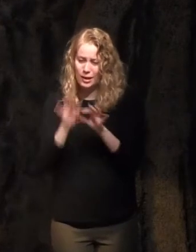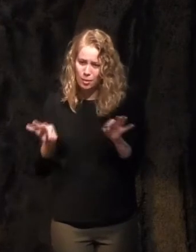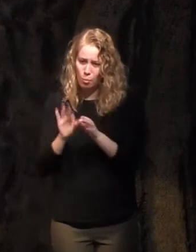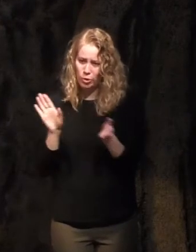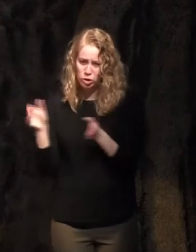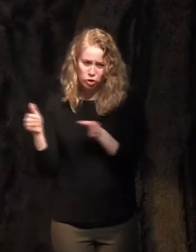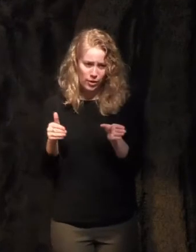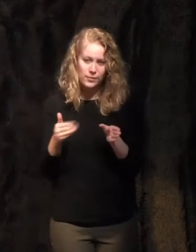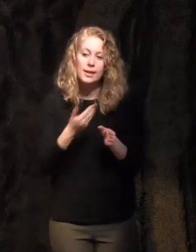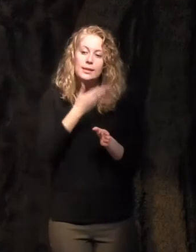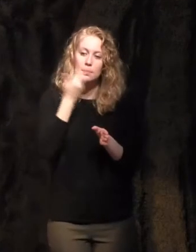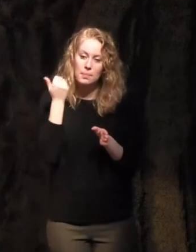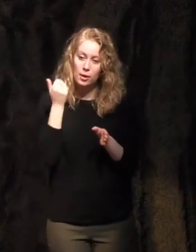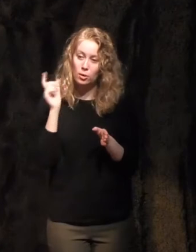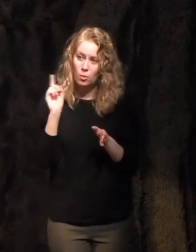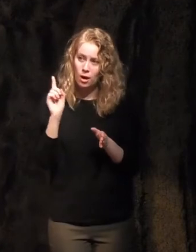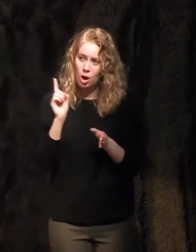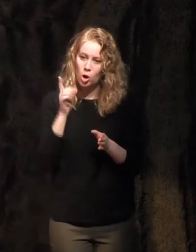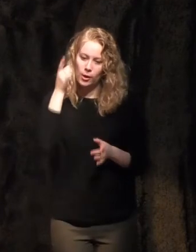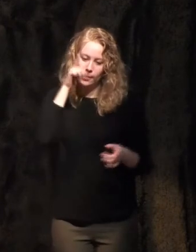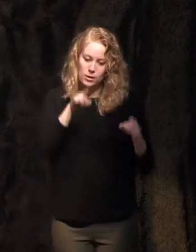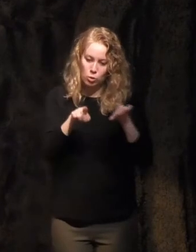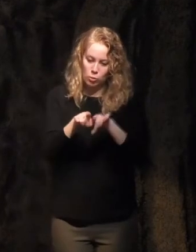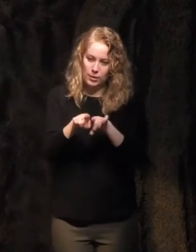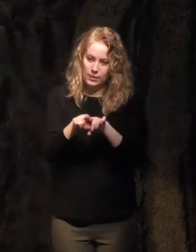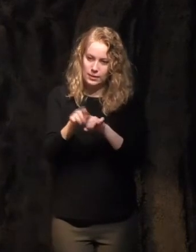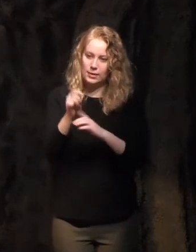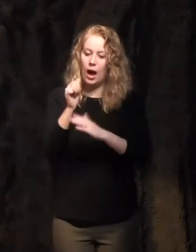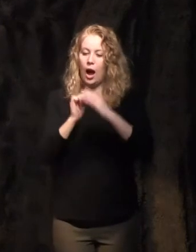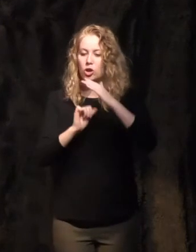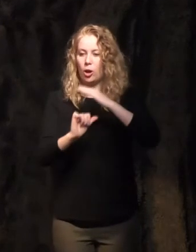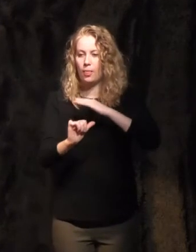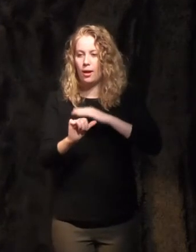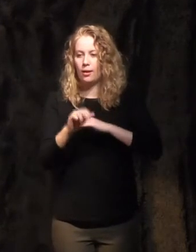is better located in the agreements' underlying philosophy.